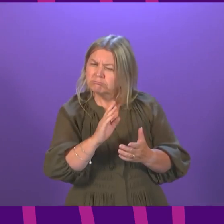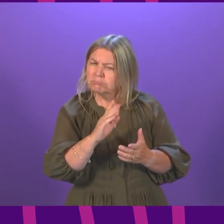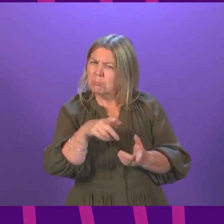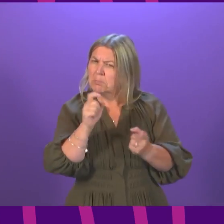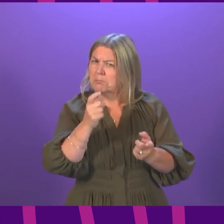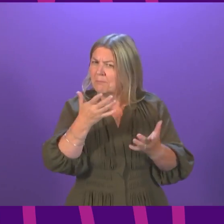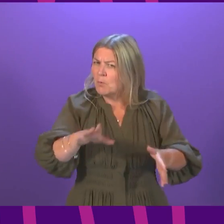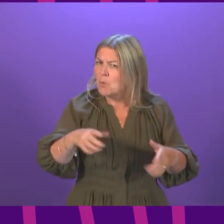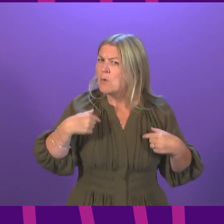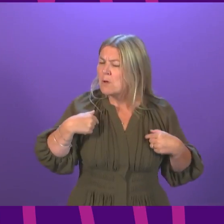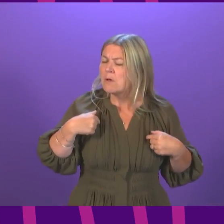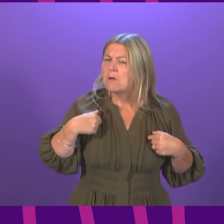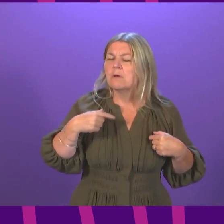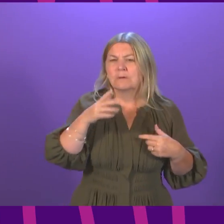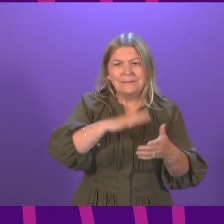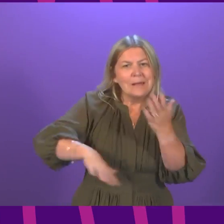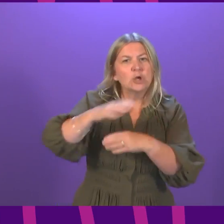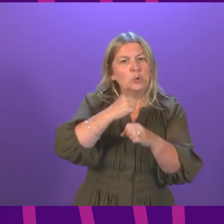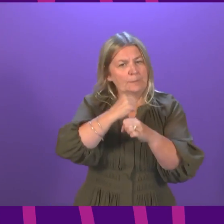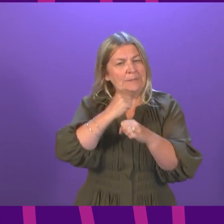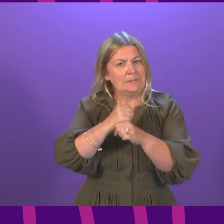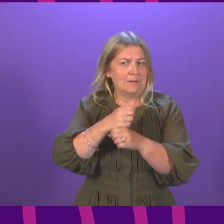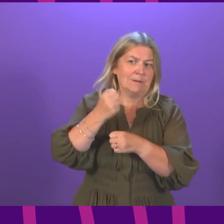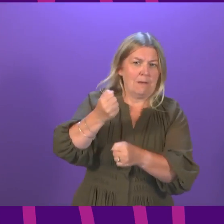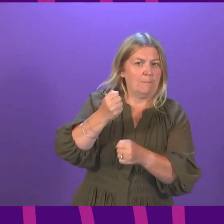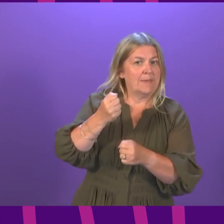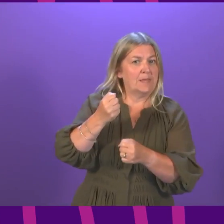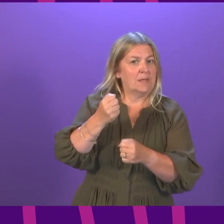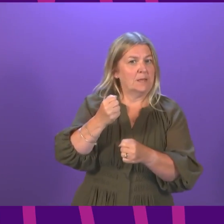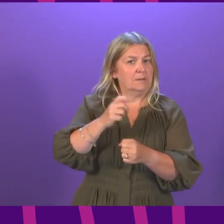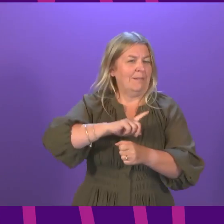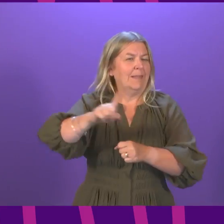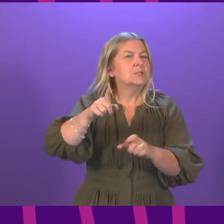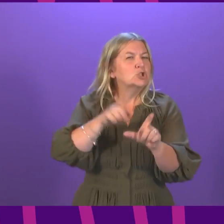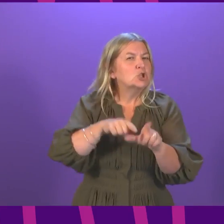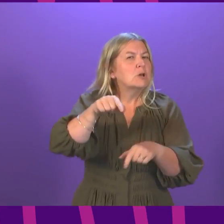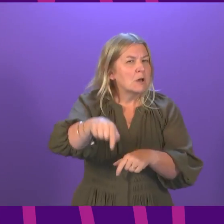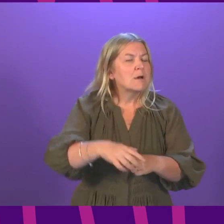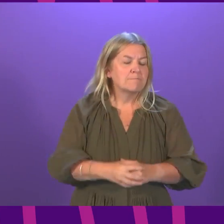of our national media campaign, which will be rolled out later this year. That will be